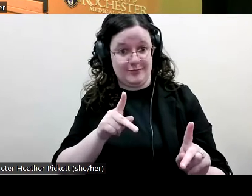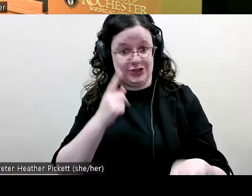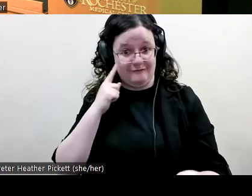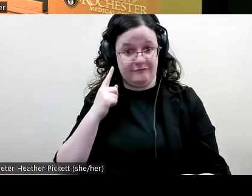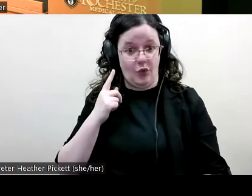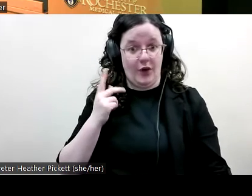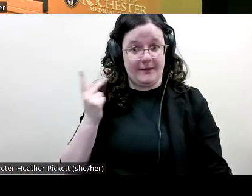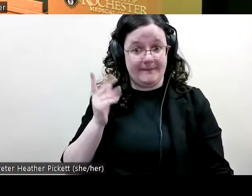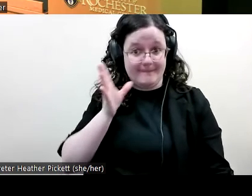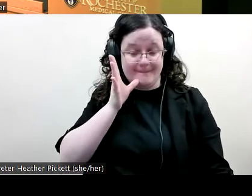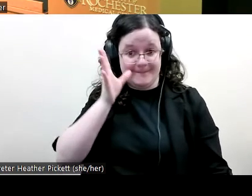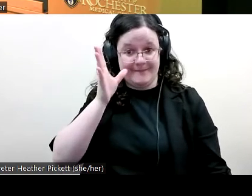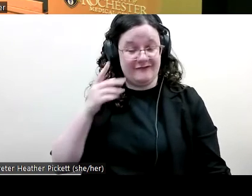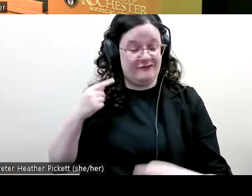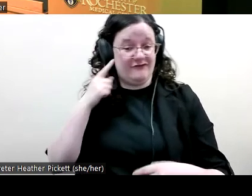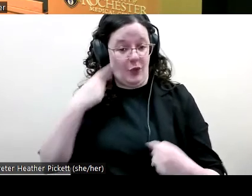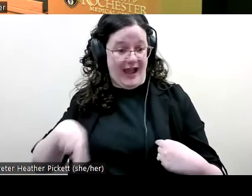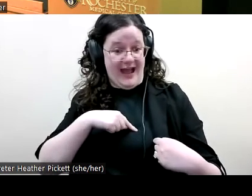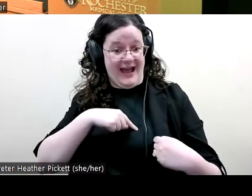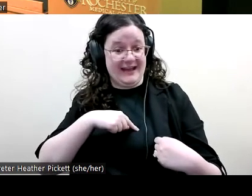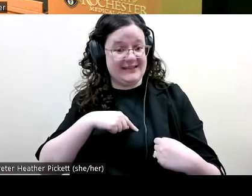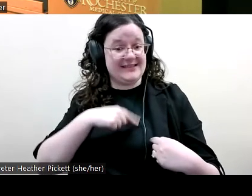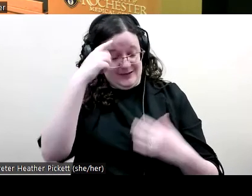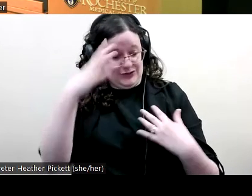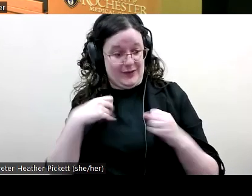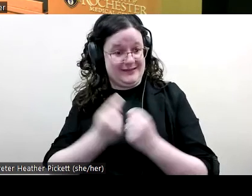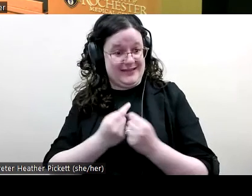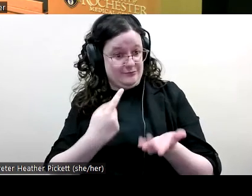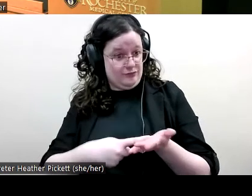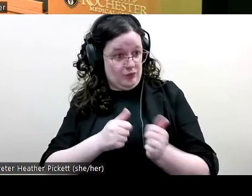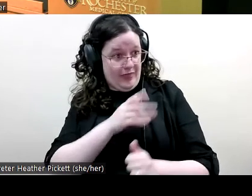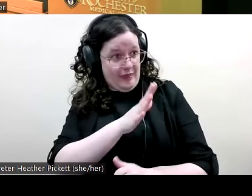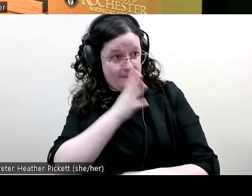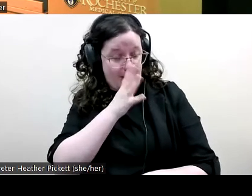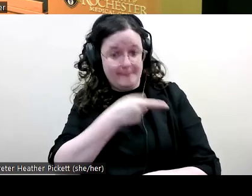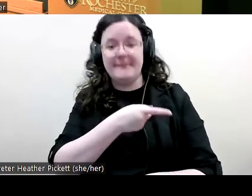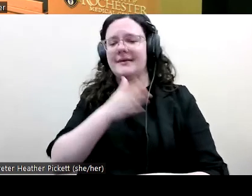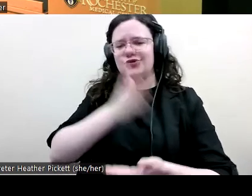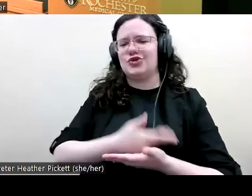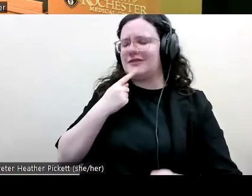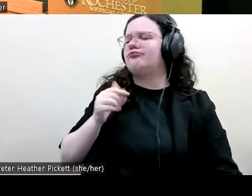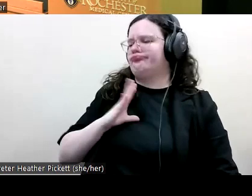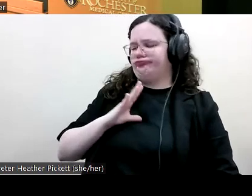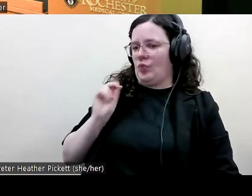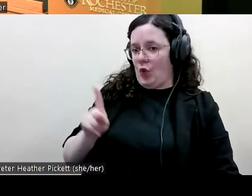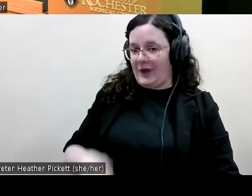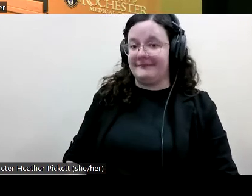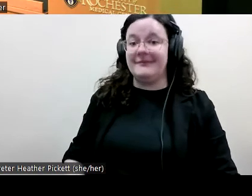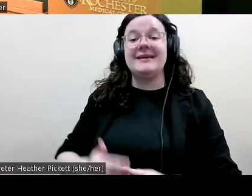to talk to your mom and uh she said oh okay and then the next day when her father joined and he